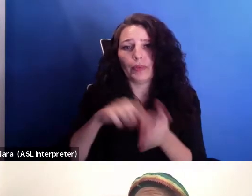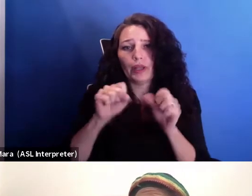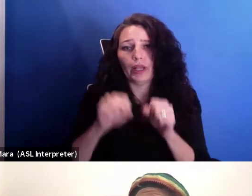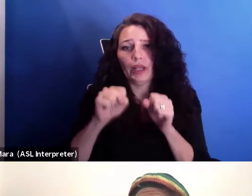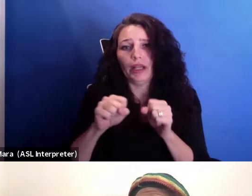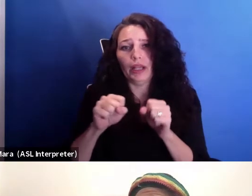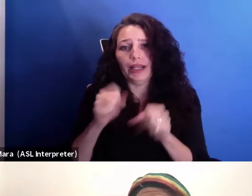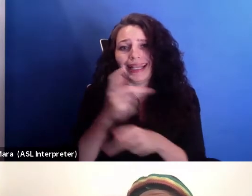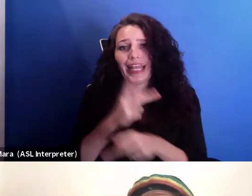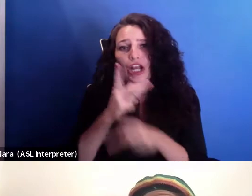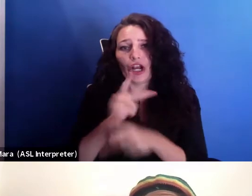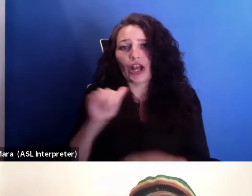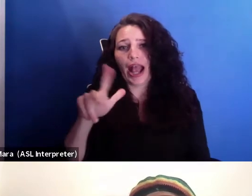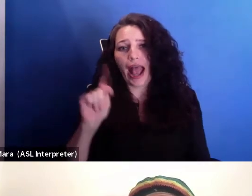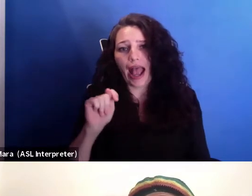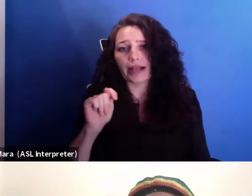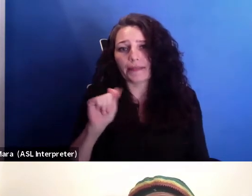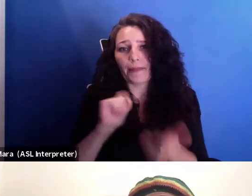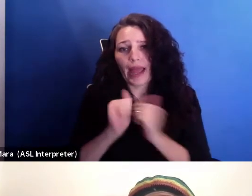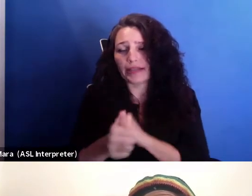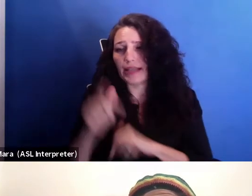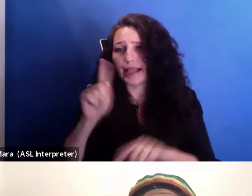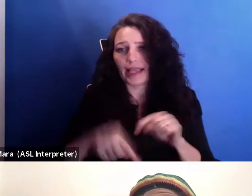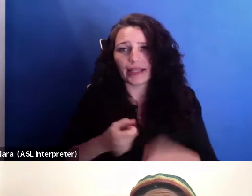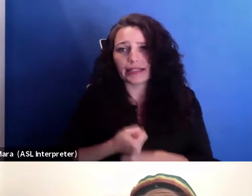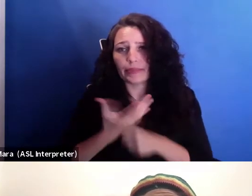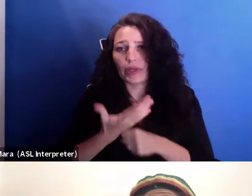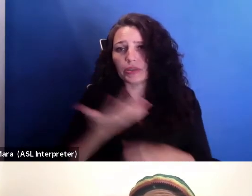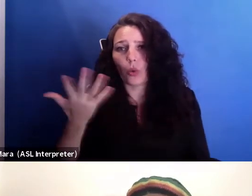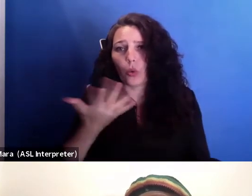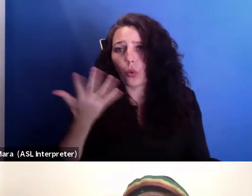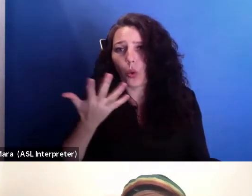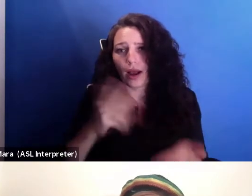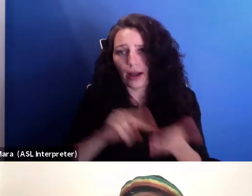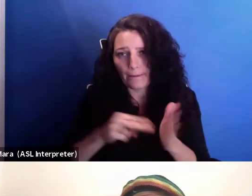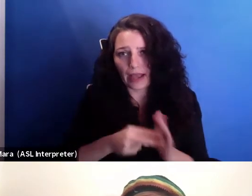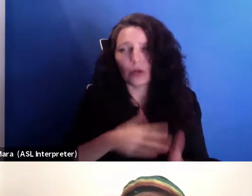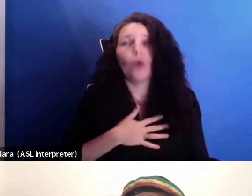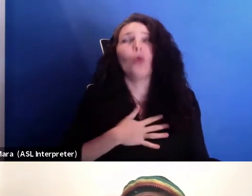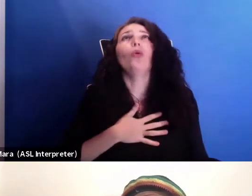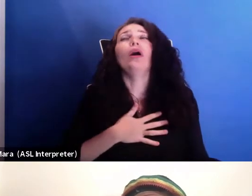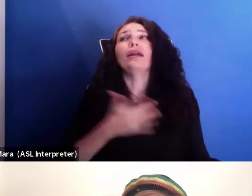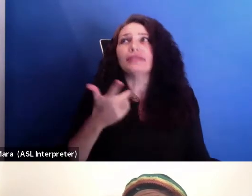I knew that I could get health insurance. Or I could get affordable health insurance.